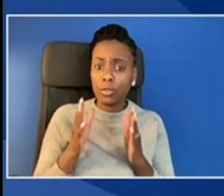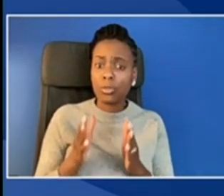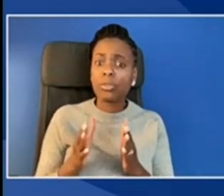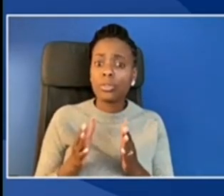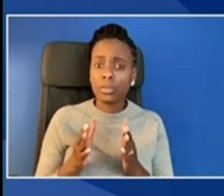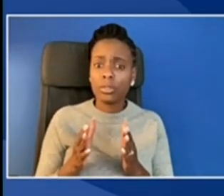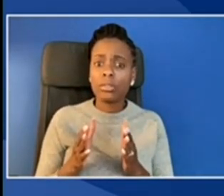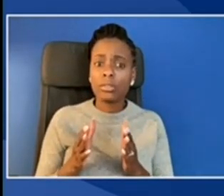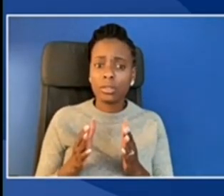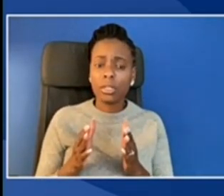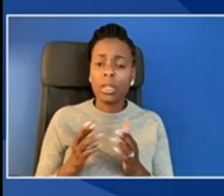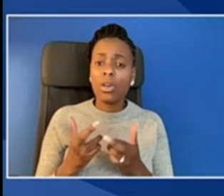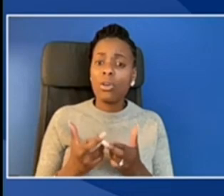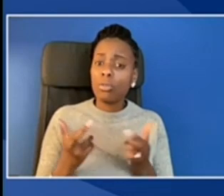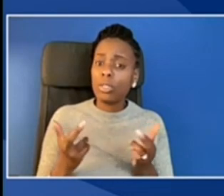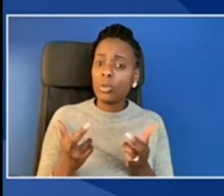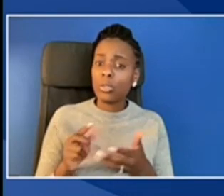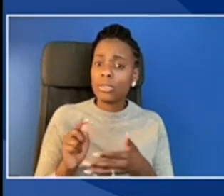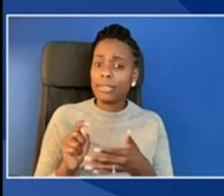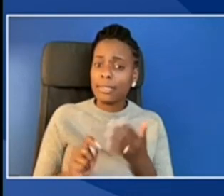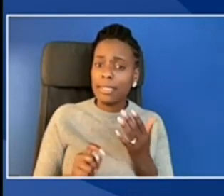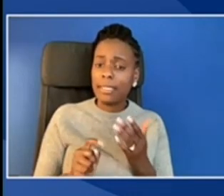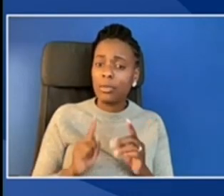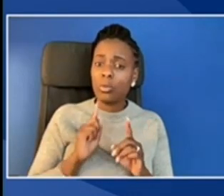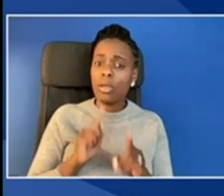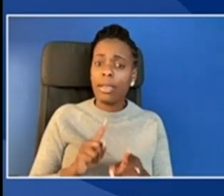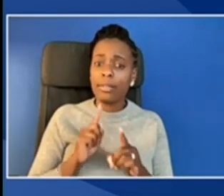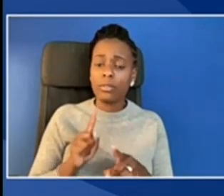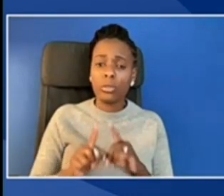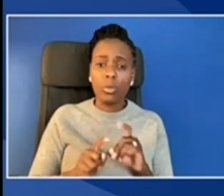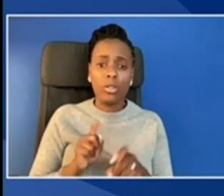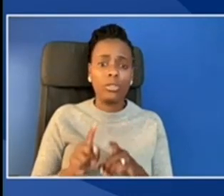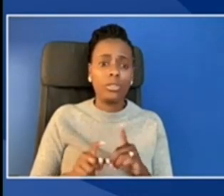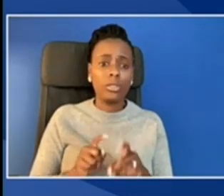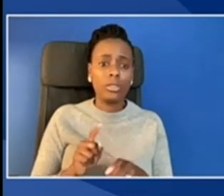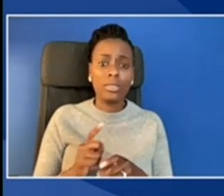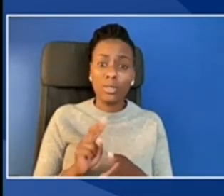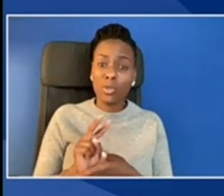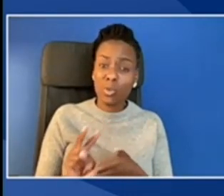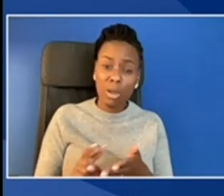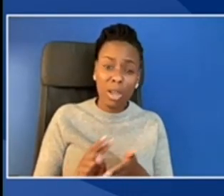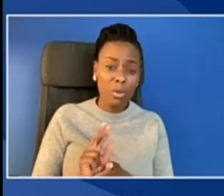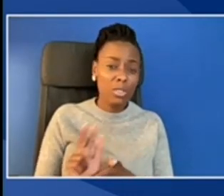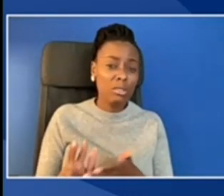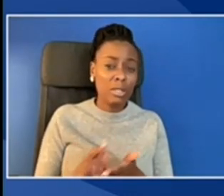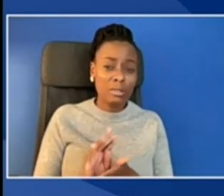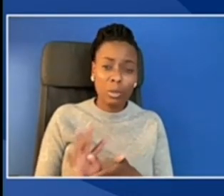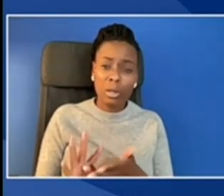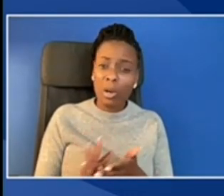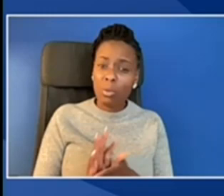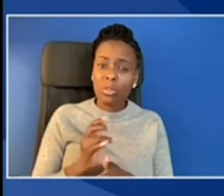resources to try to answer these questions? You know, two hours, three hours, four hours on the phone means we're